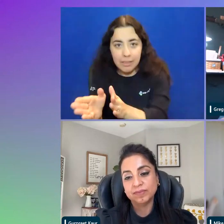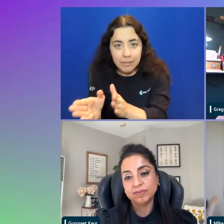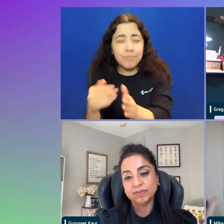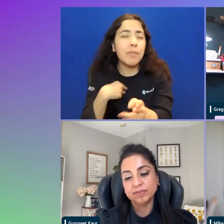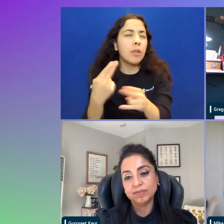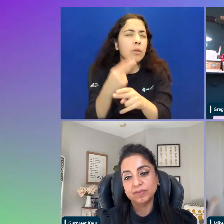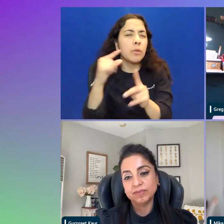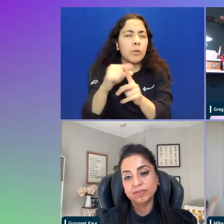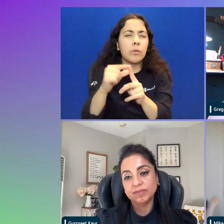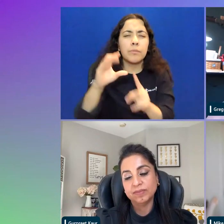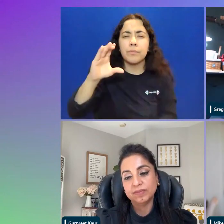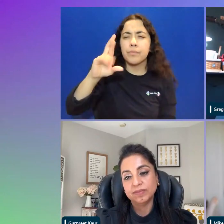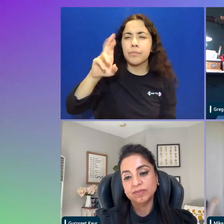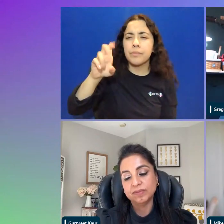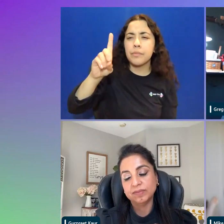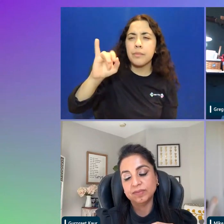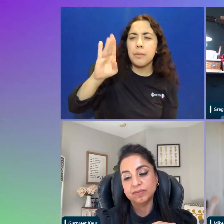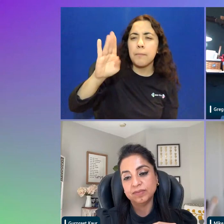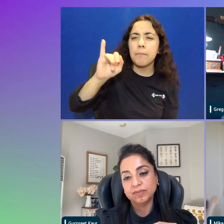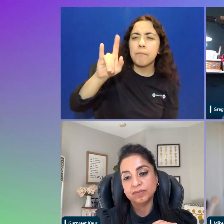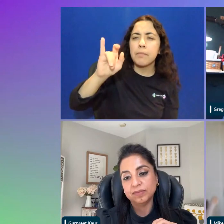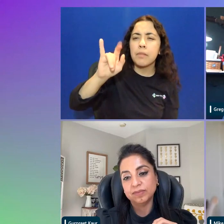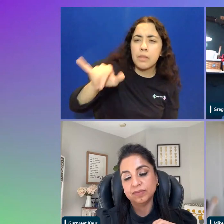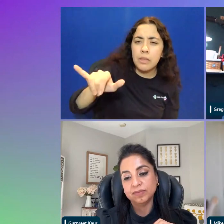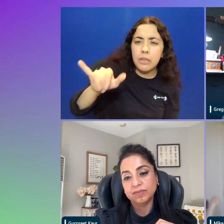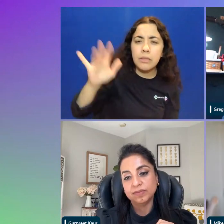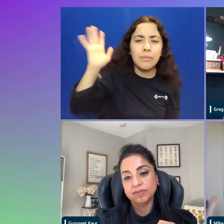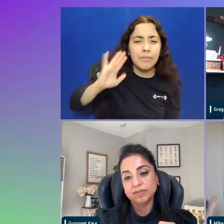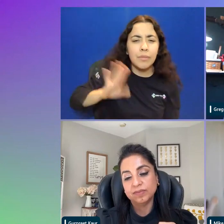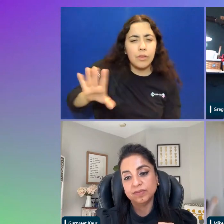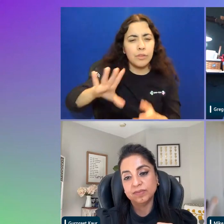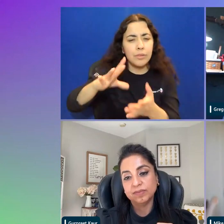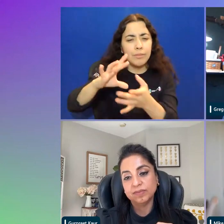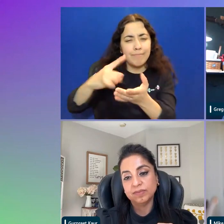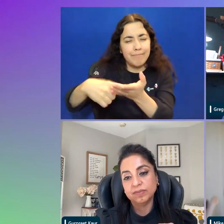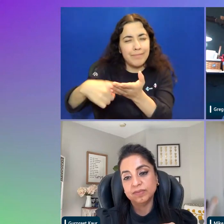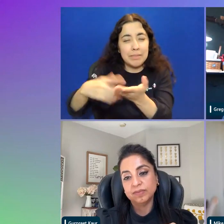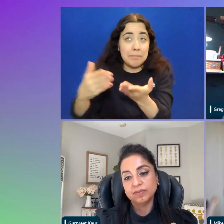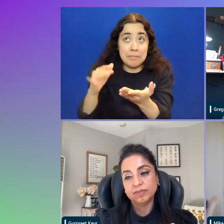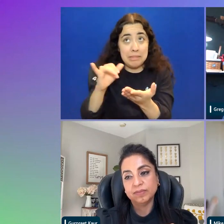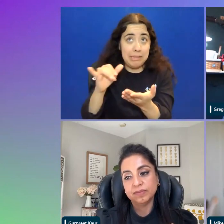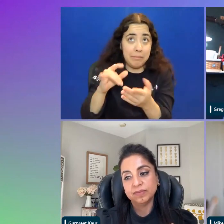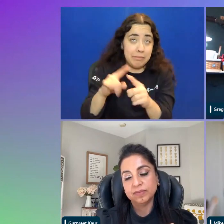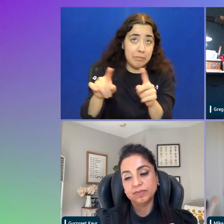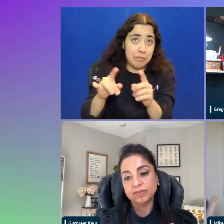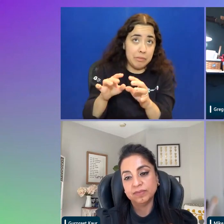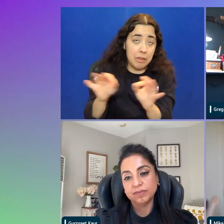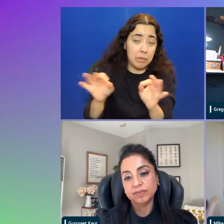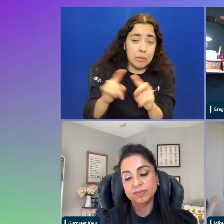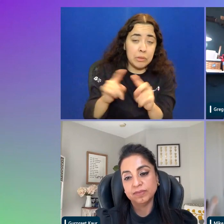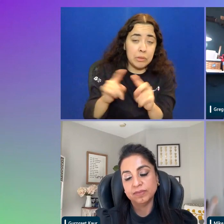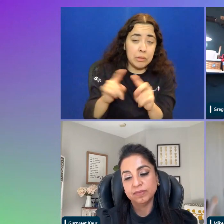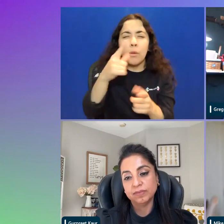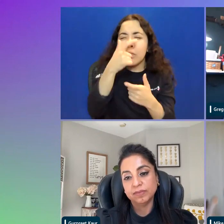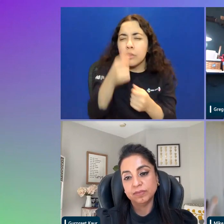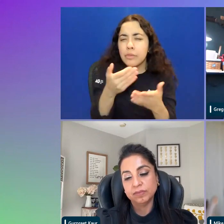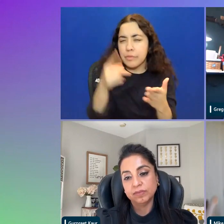credibility here. Uh, it might be sort of what you were talking about before, just with different language, but one of the things that's been an interesting lesson is when you